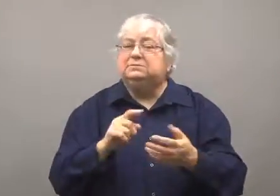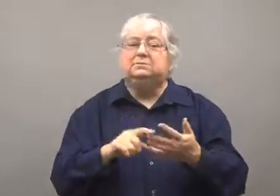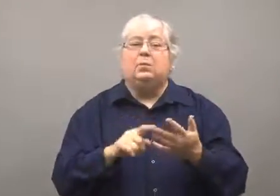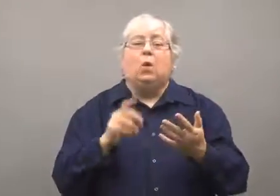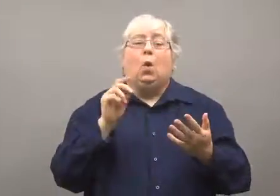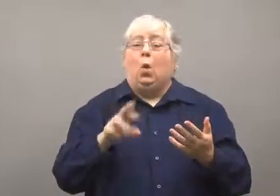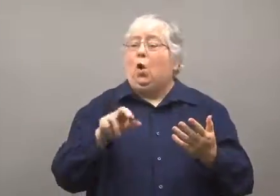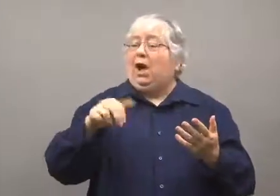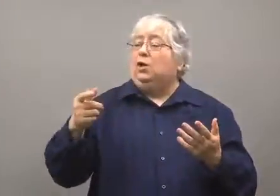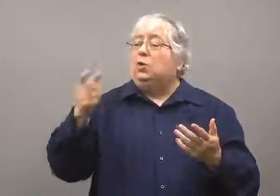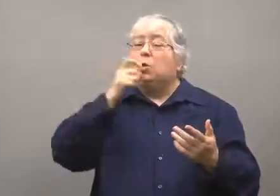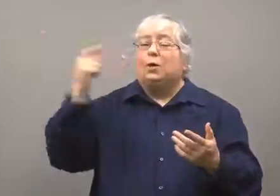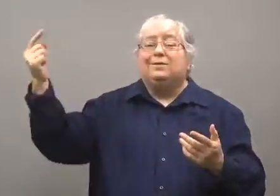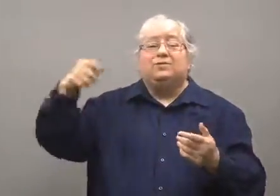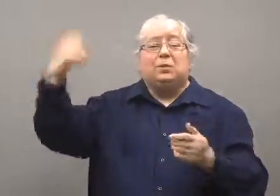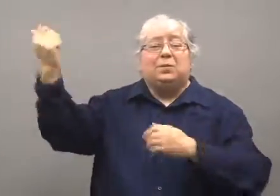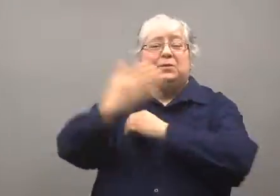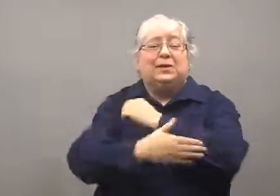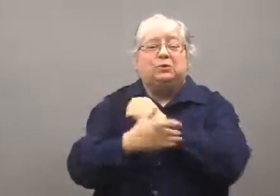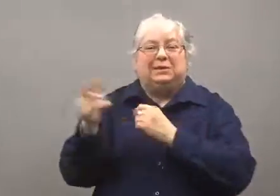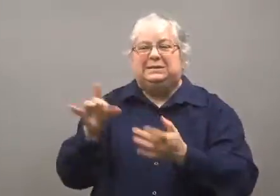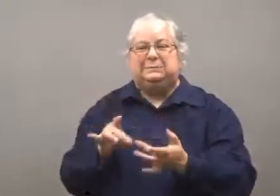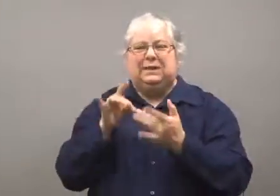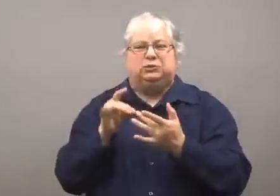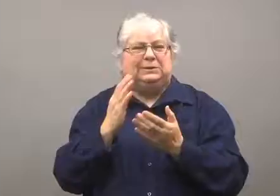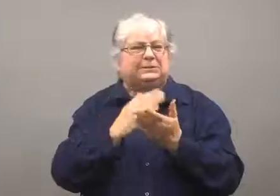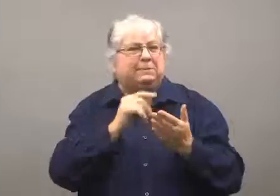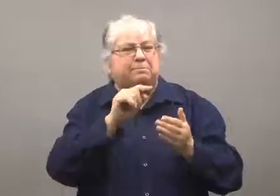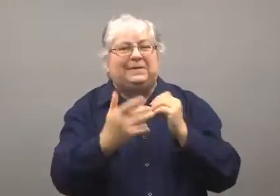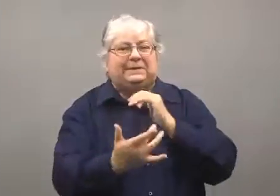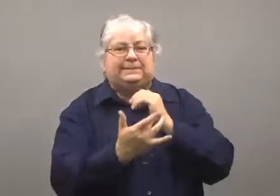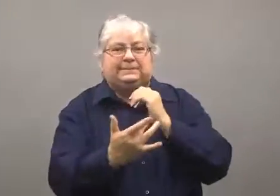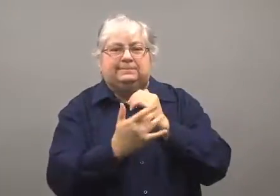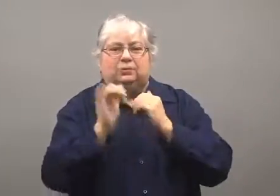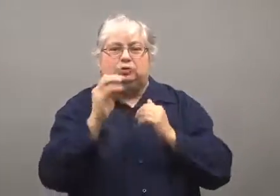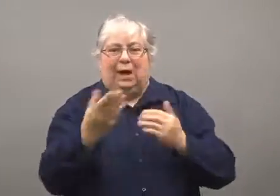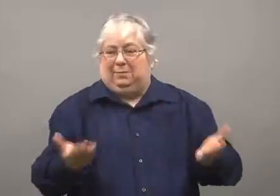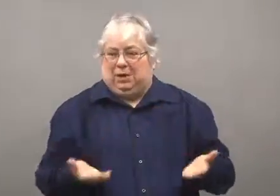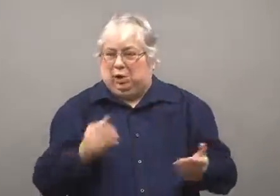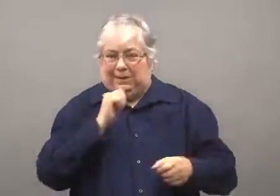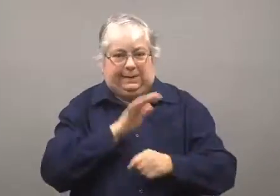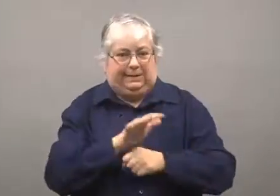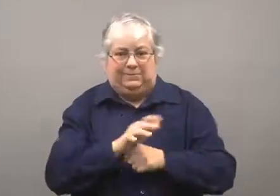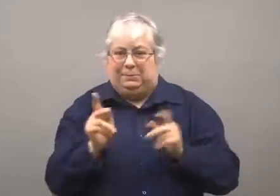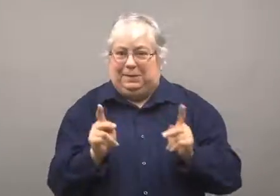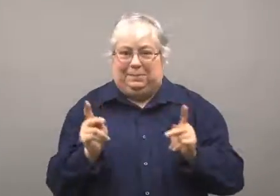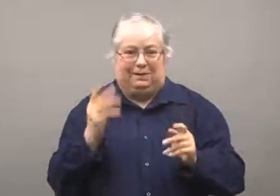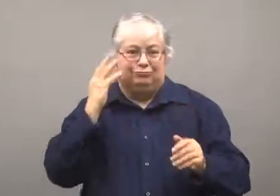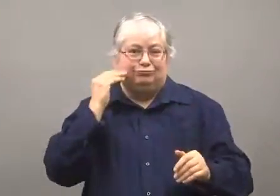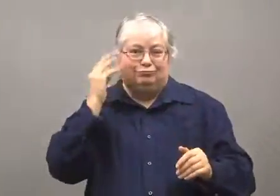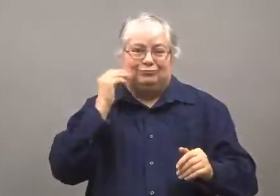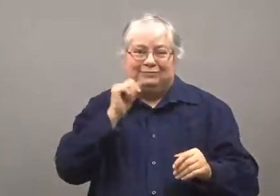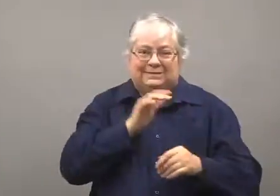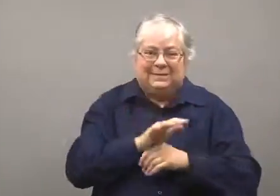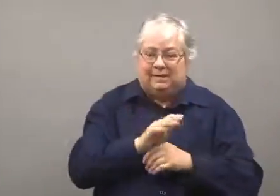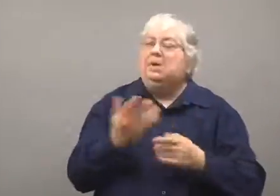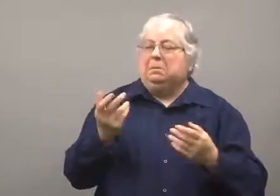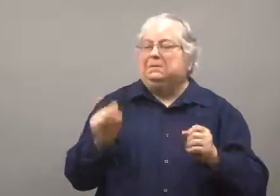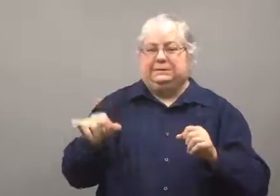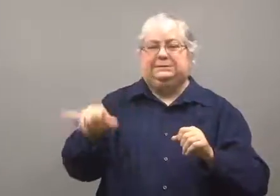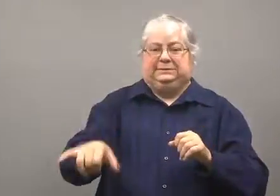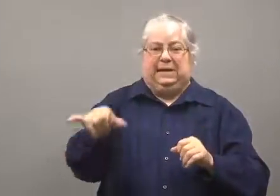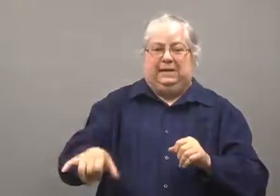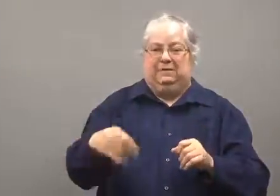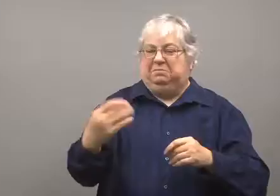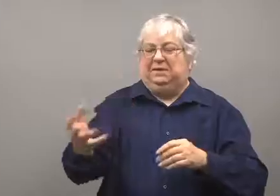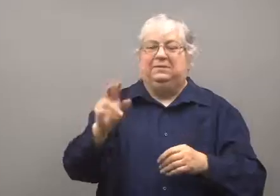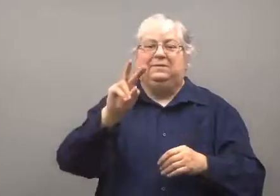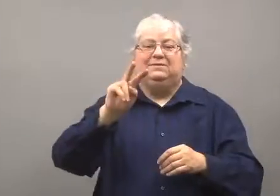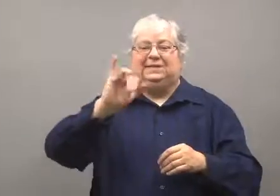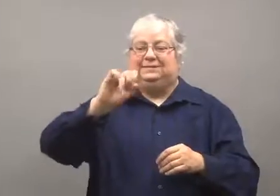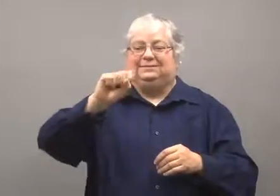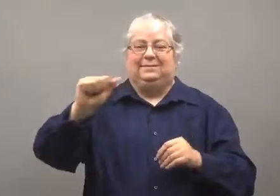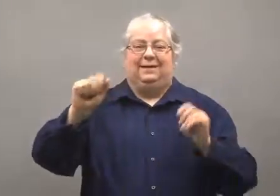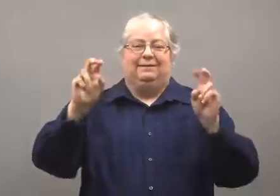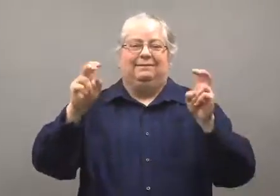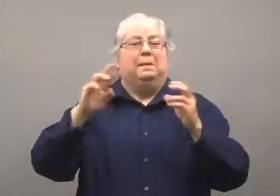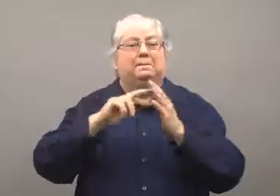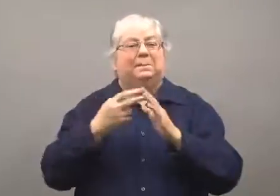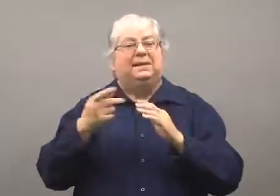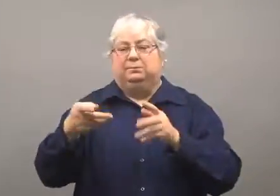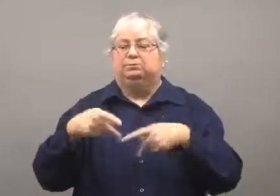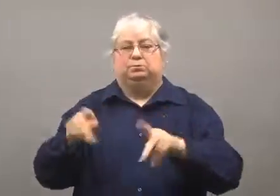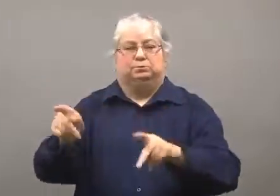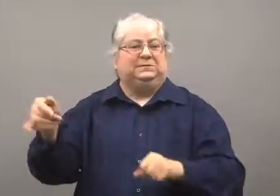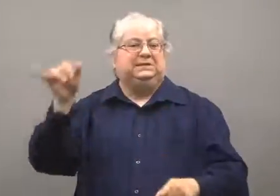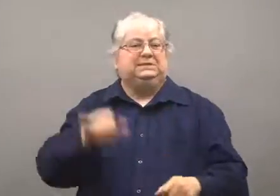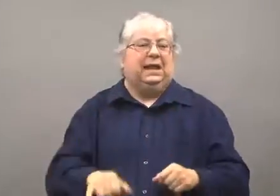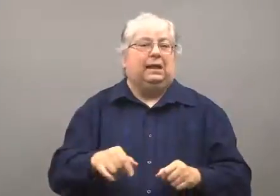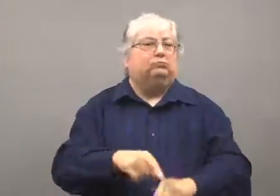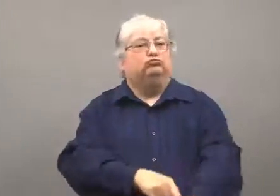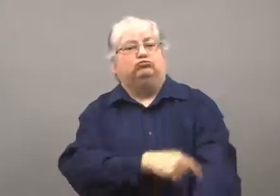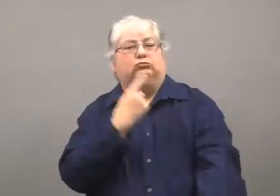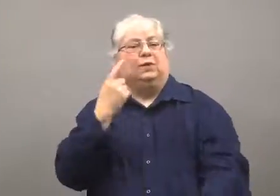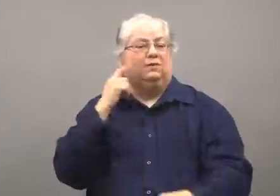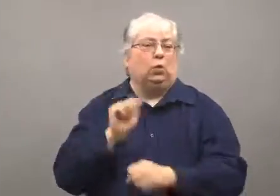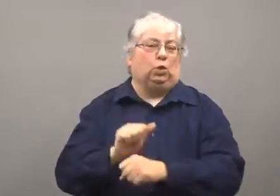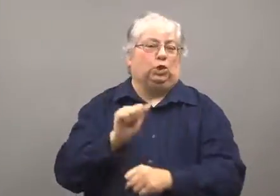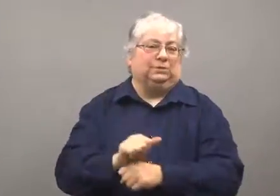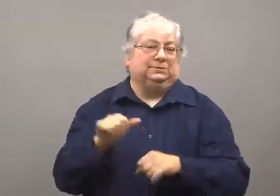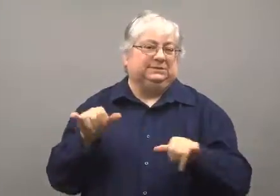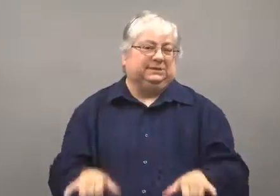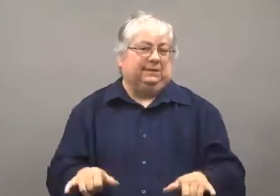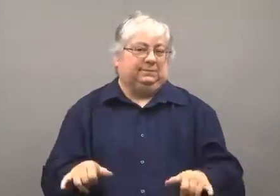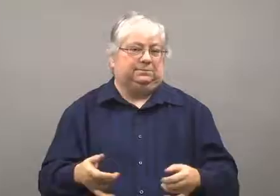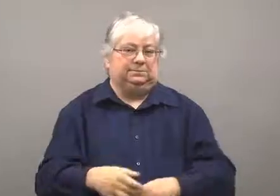in short supply here, can also get visas to stay for an extended amount of time.